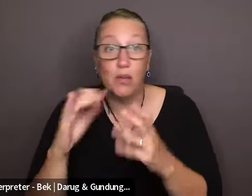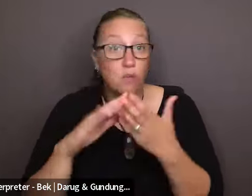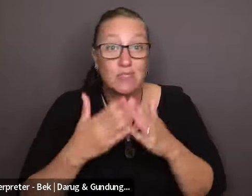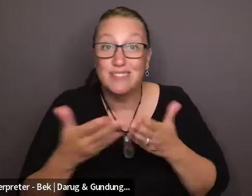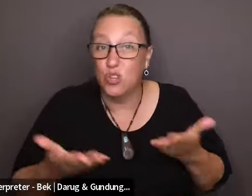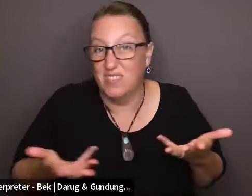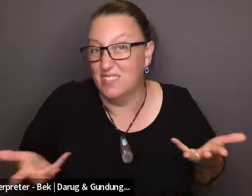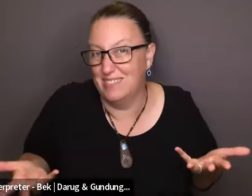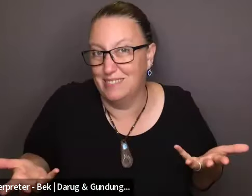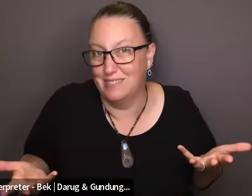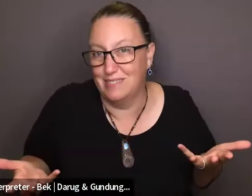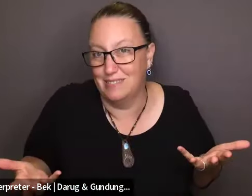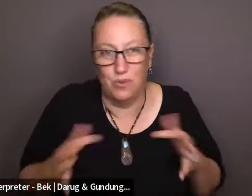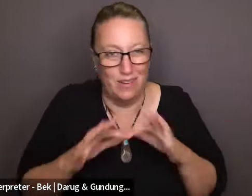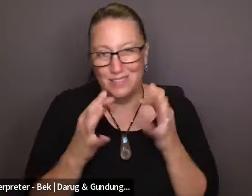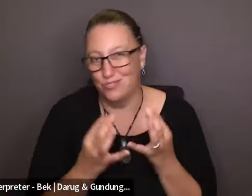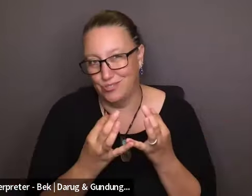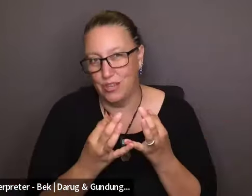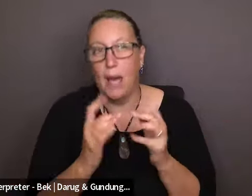Your partner might be really relevant to the type of